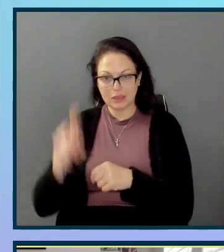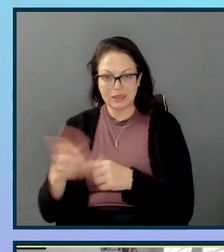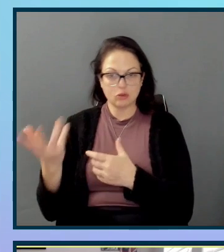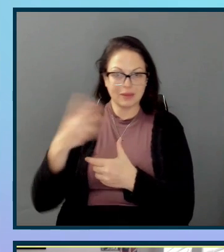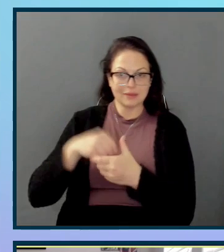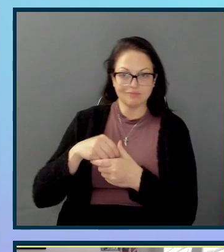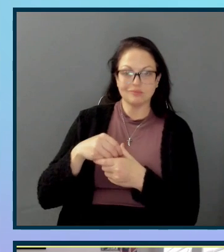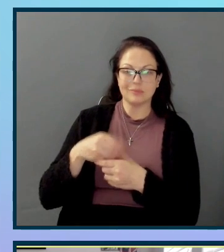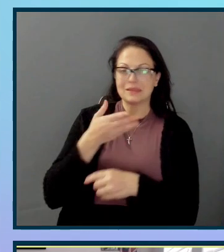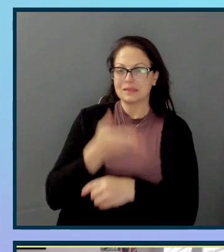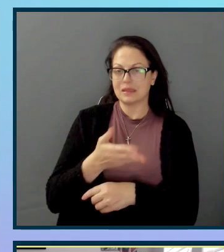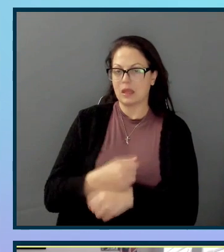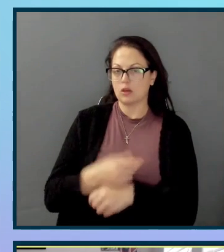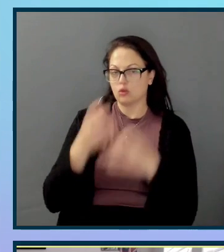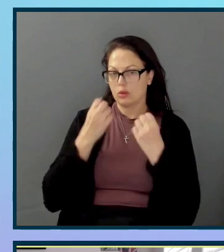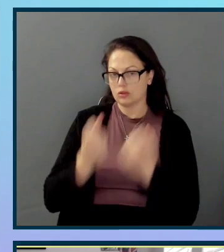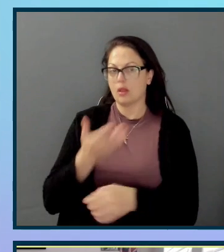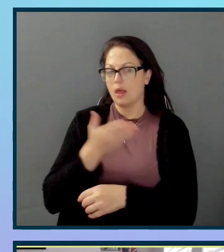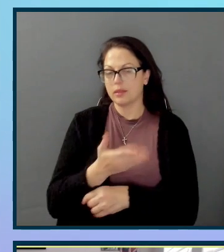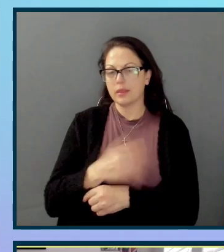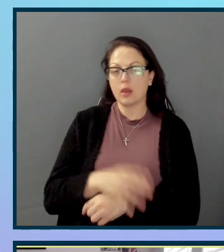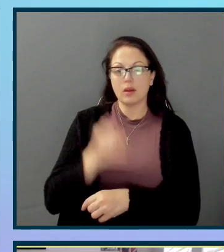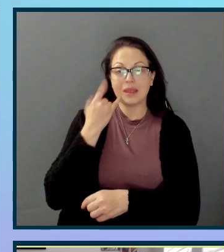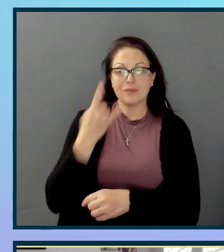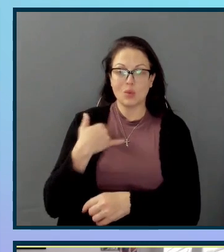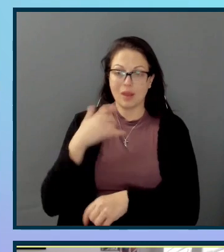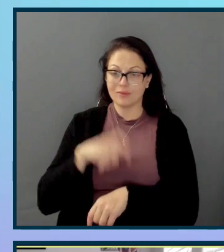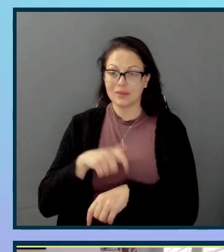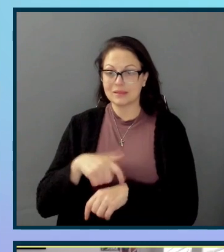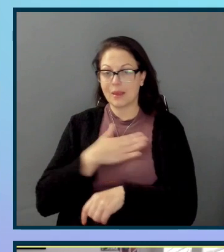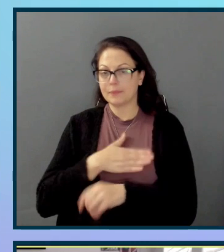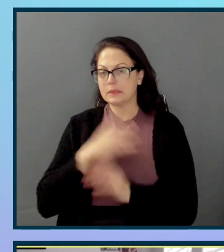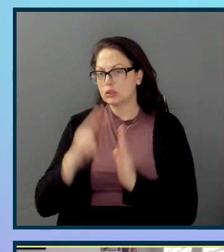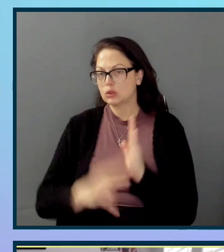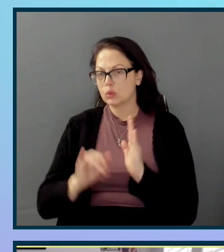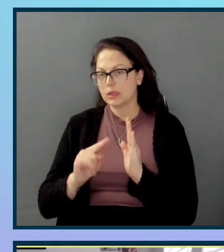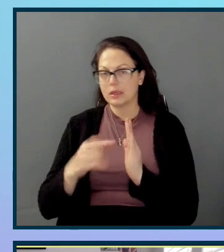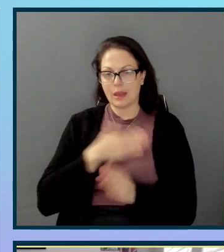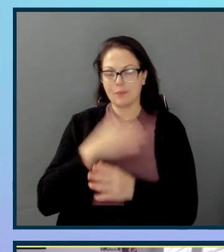So there's a lot in here. If you have the time, please do read it, and please let us know what's missing.